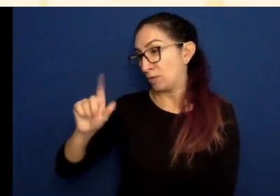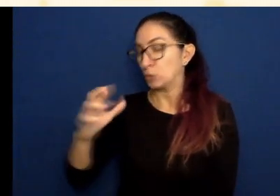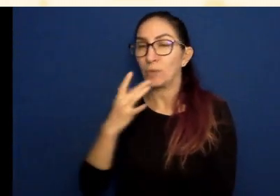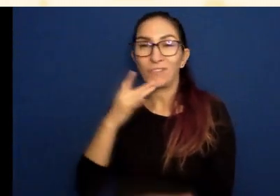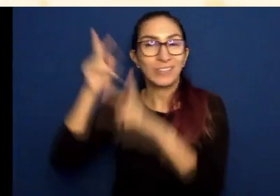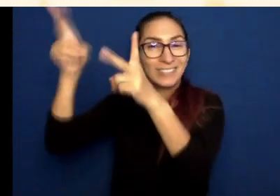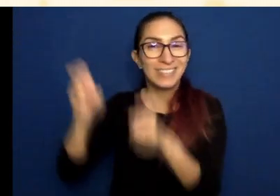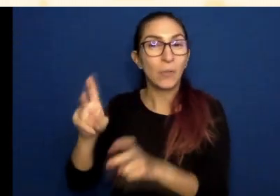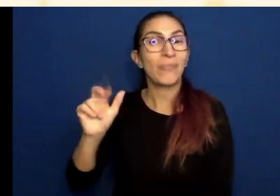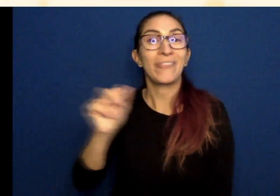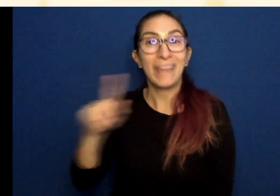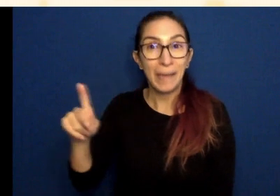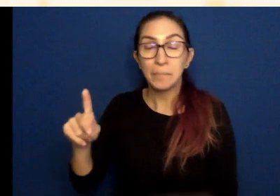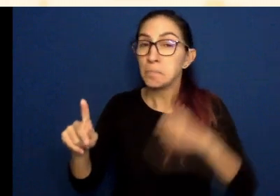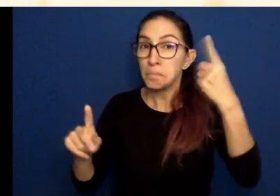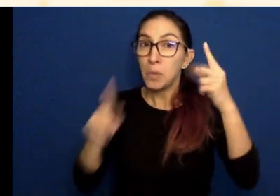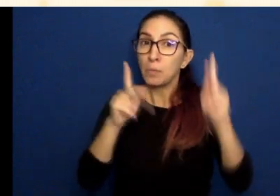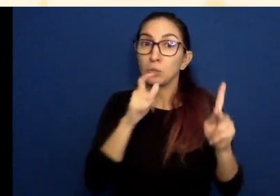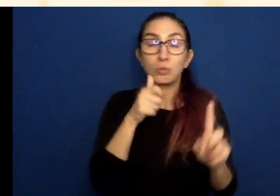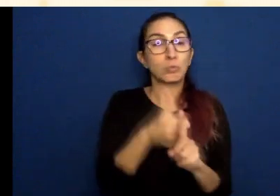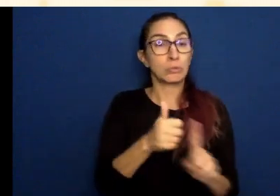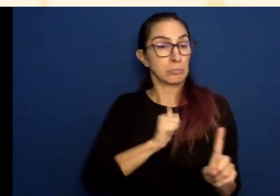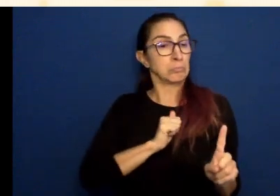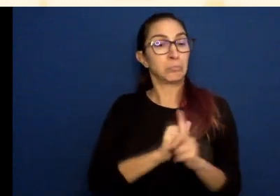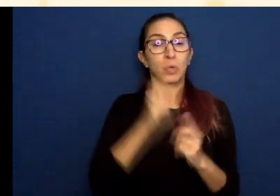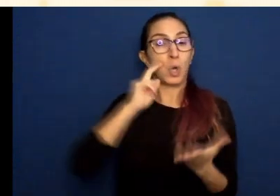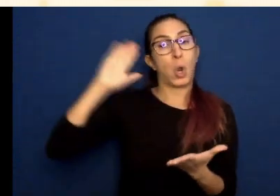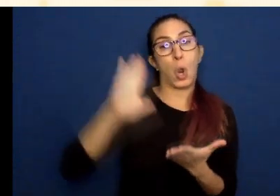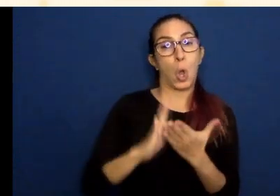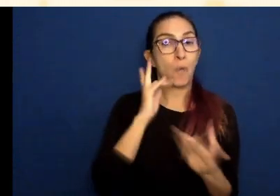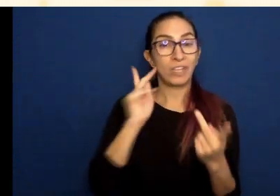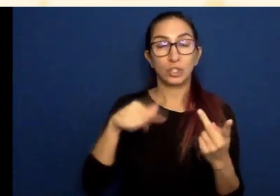on a mobile device. So we don't want you to upload videos on the mobile browser,